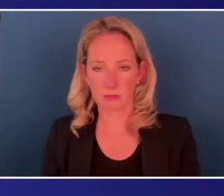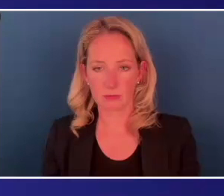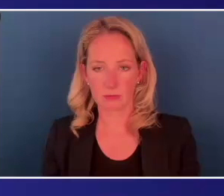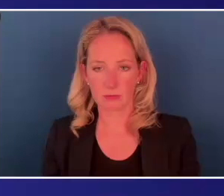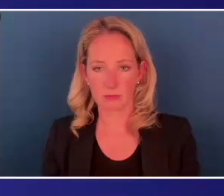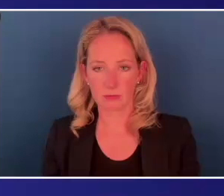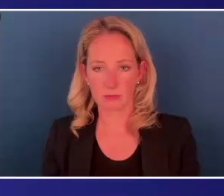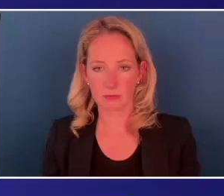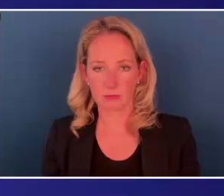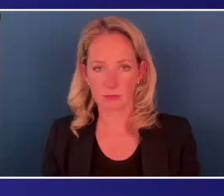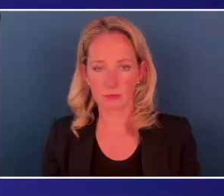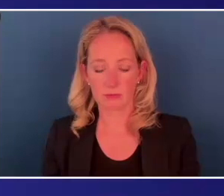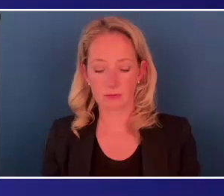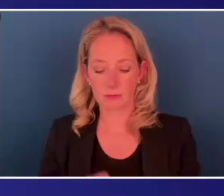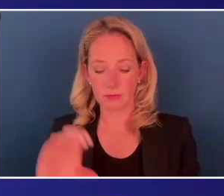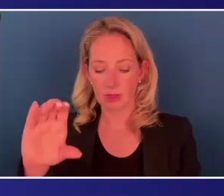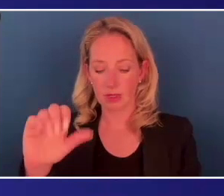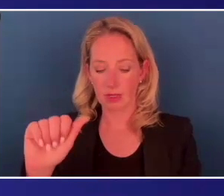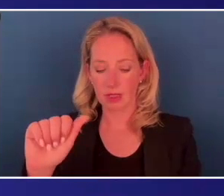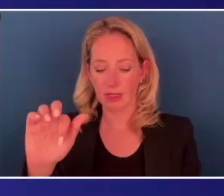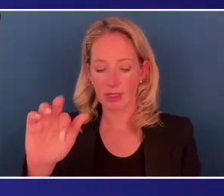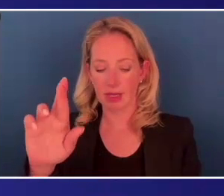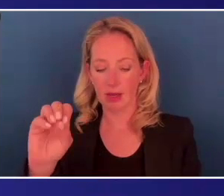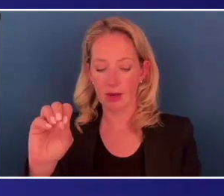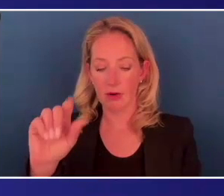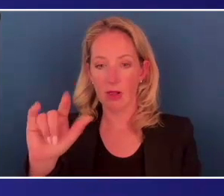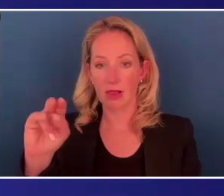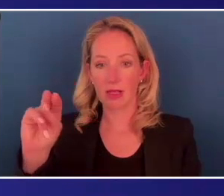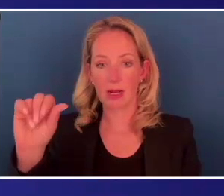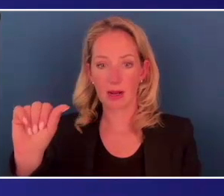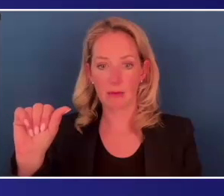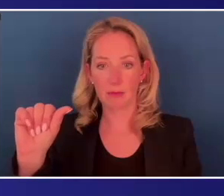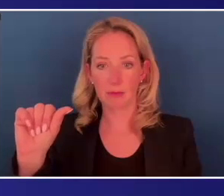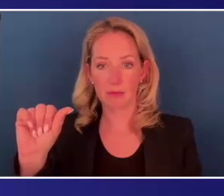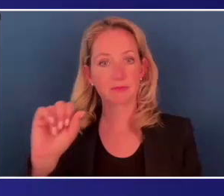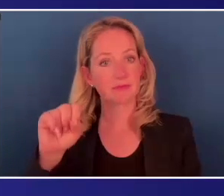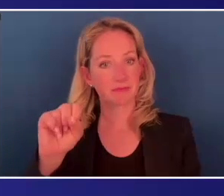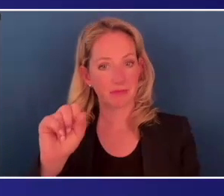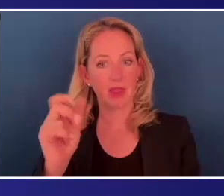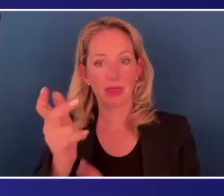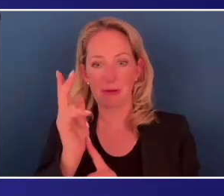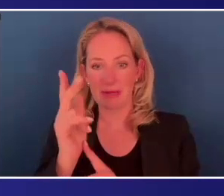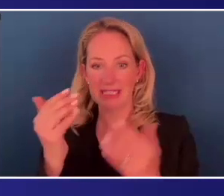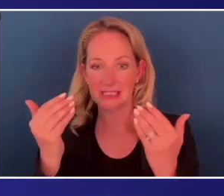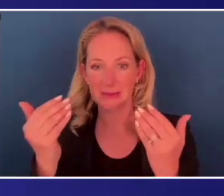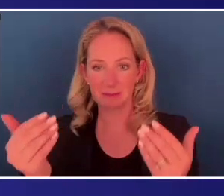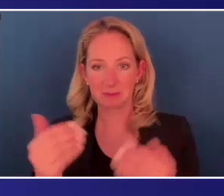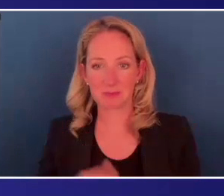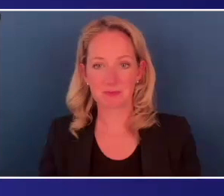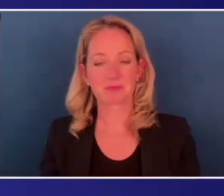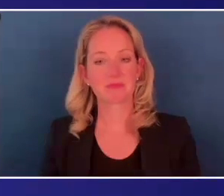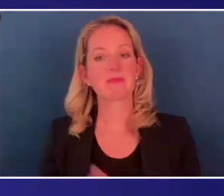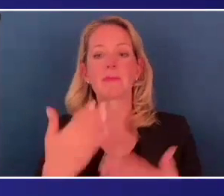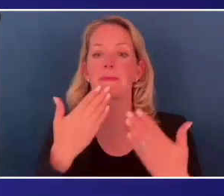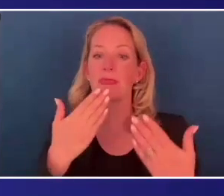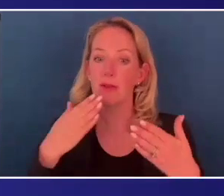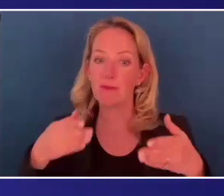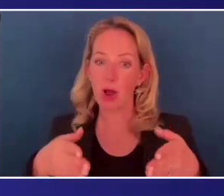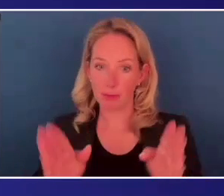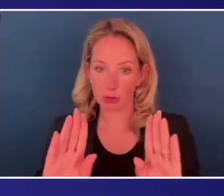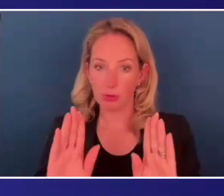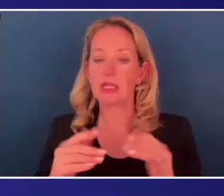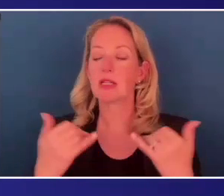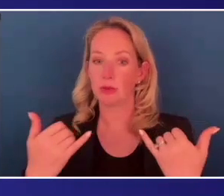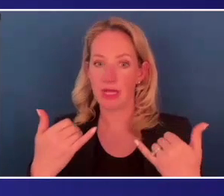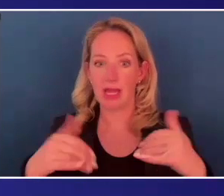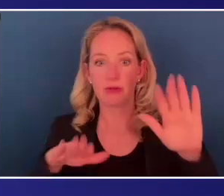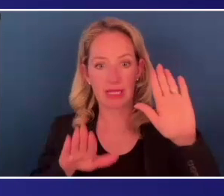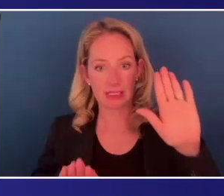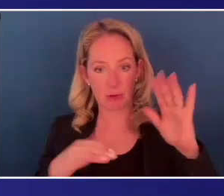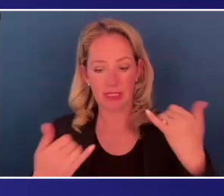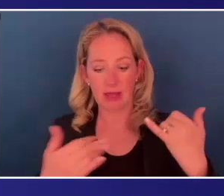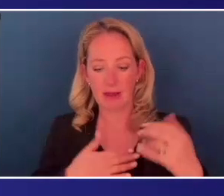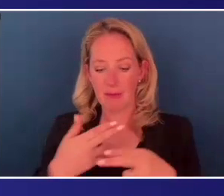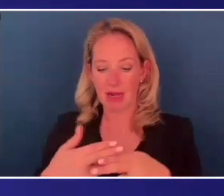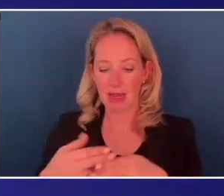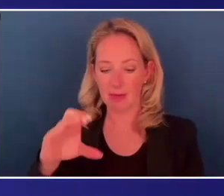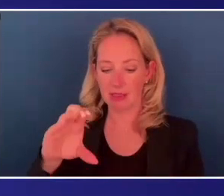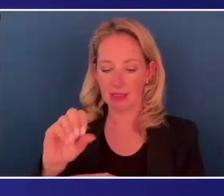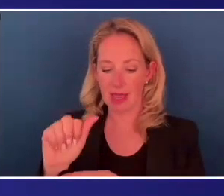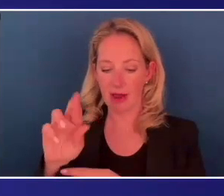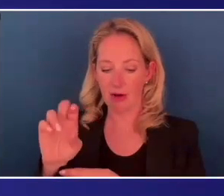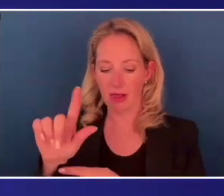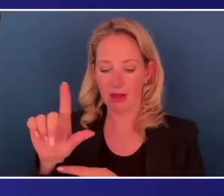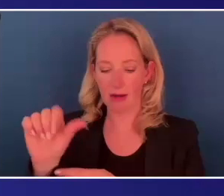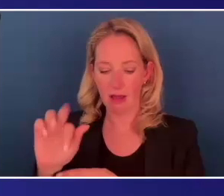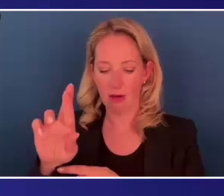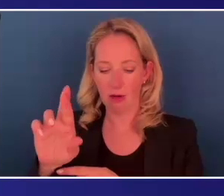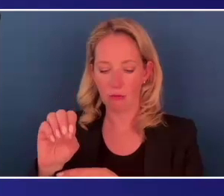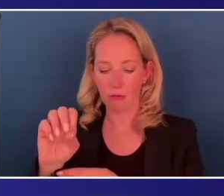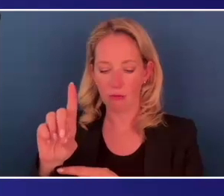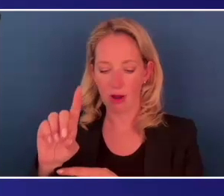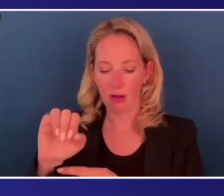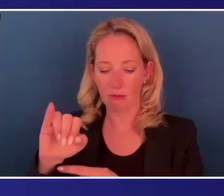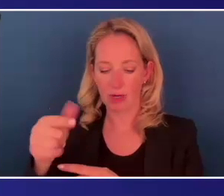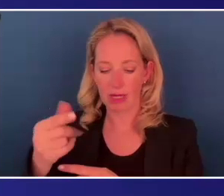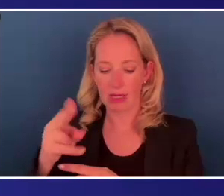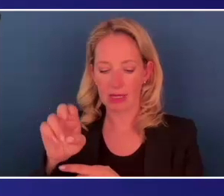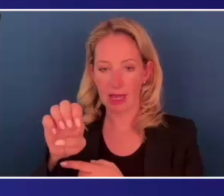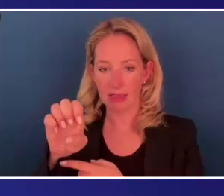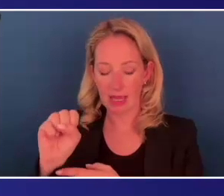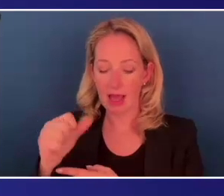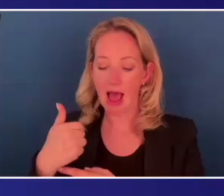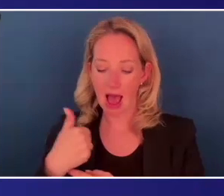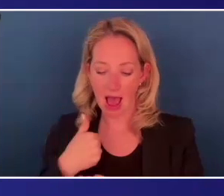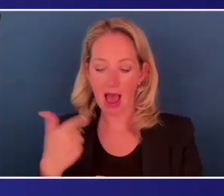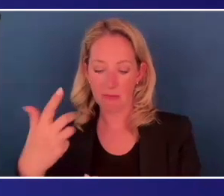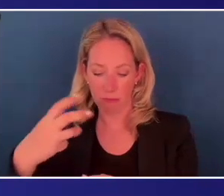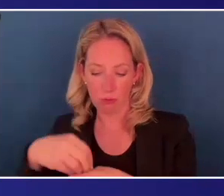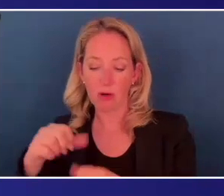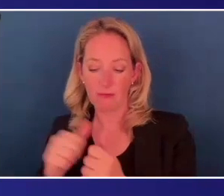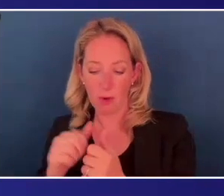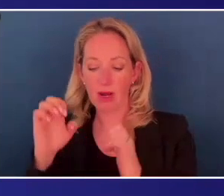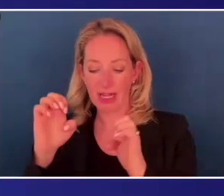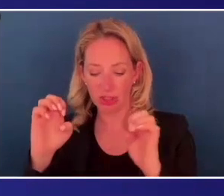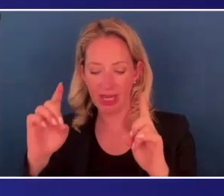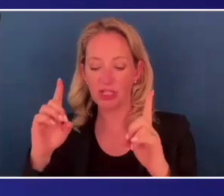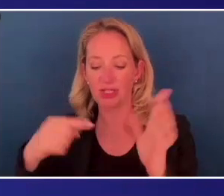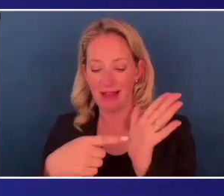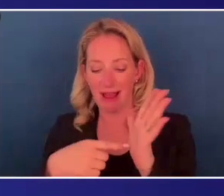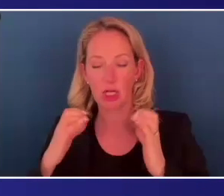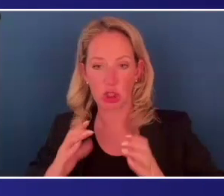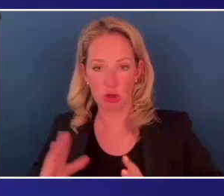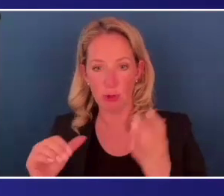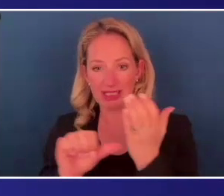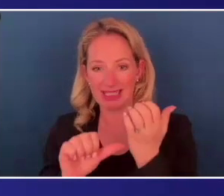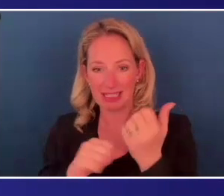Carolina. Yes, you have 3ÿmin. Thank you for the opportunity to provide testimony today. My name is Catalina and I serve as a director of the Education Dead Consumer Assistance Program or EDCAP at the Community Service Society of New York.